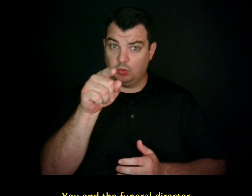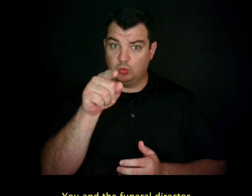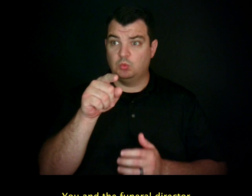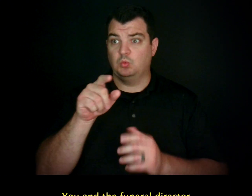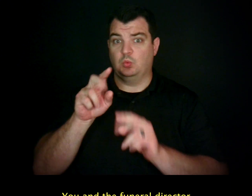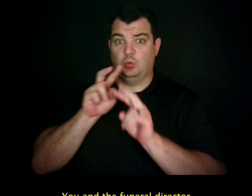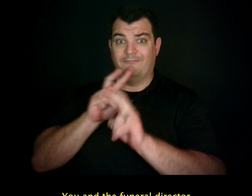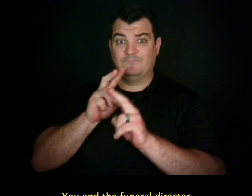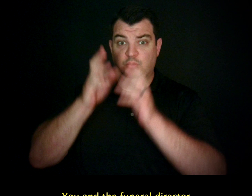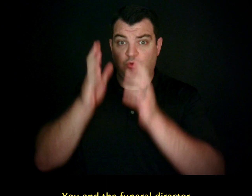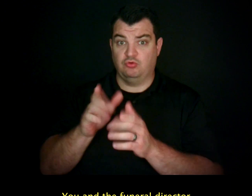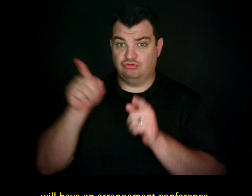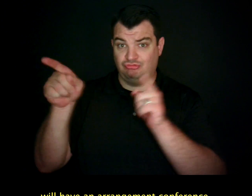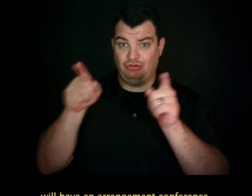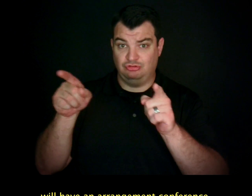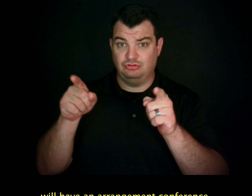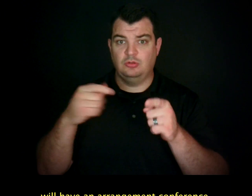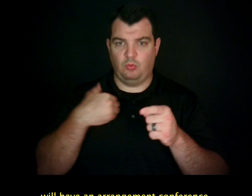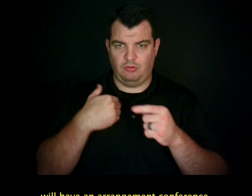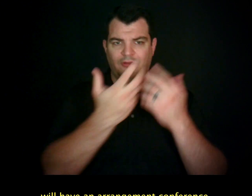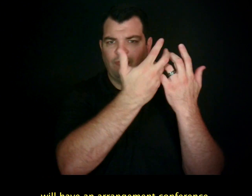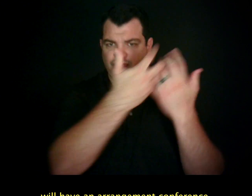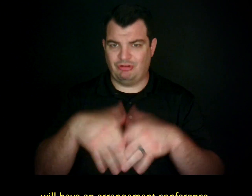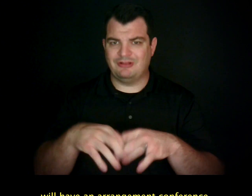You and the funeral director will have an arrangement conference.